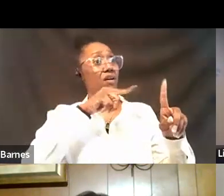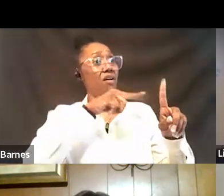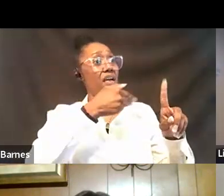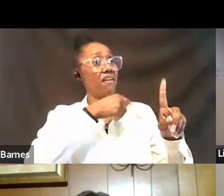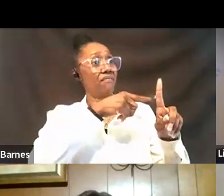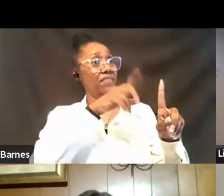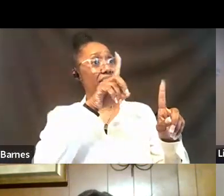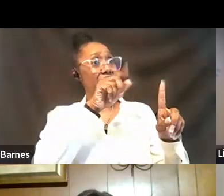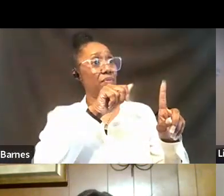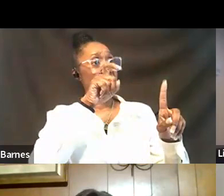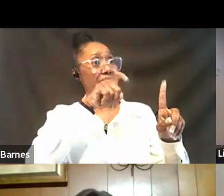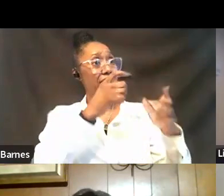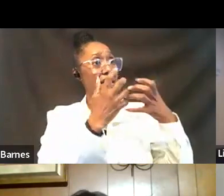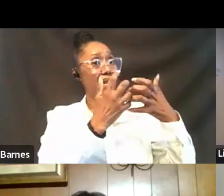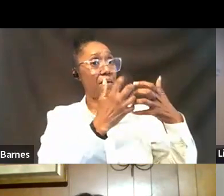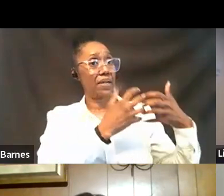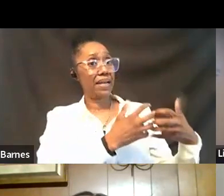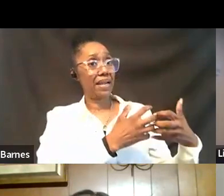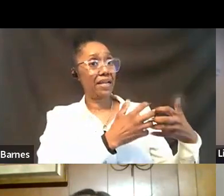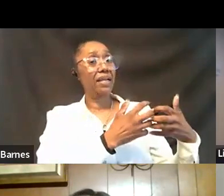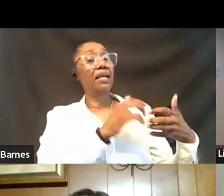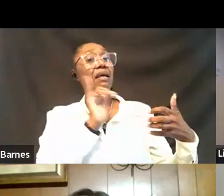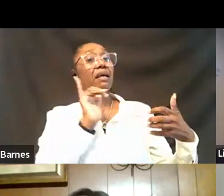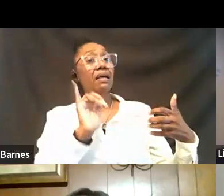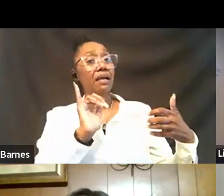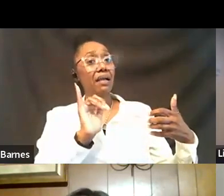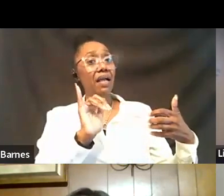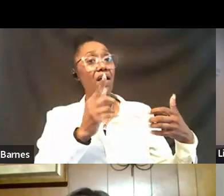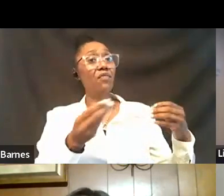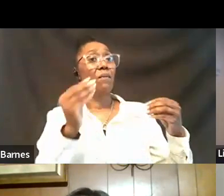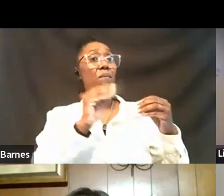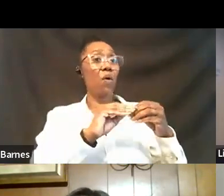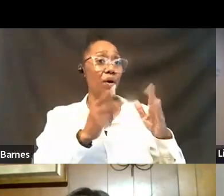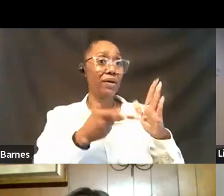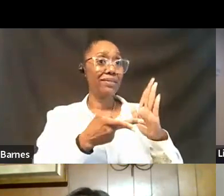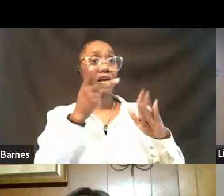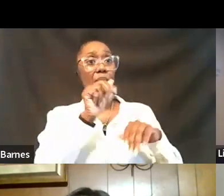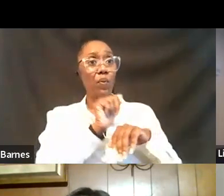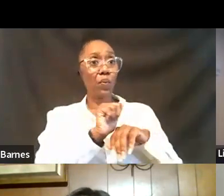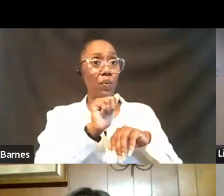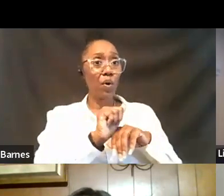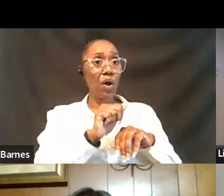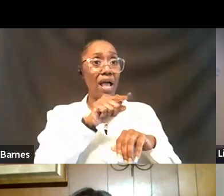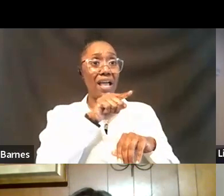You know, the amount of extra effort that that takes to, and patience on your part, that that takes is, I'm sure at times very difficult for you.